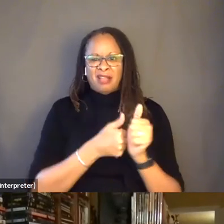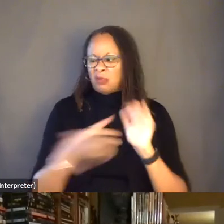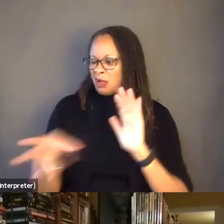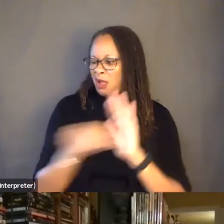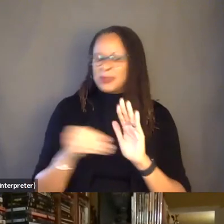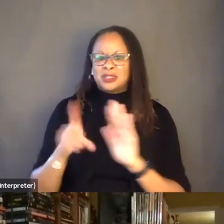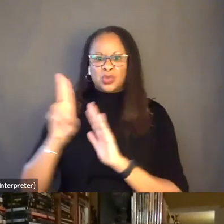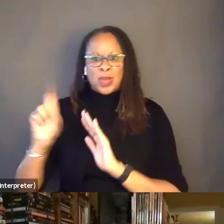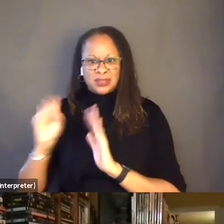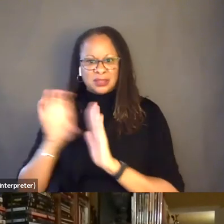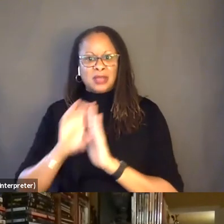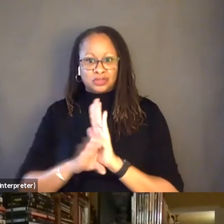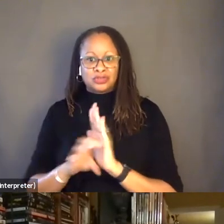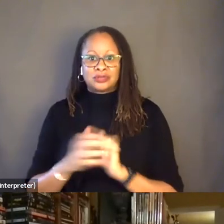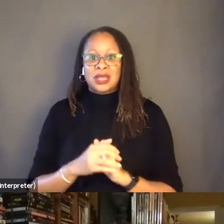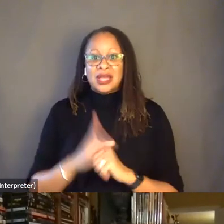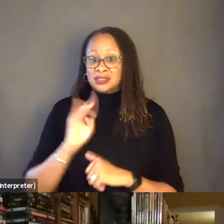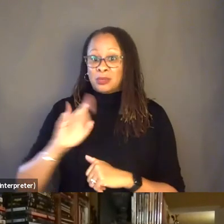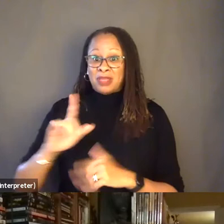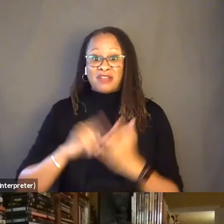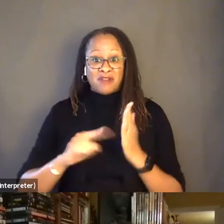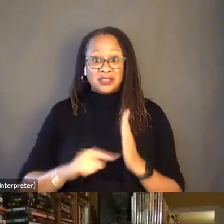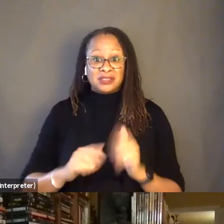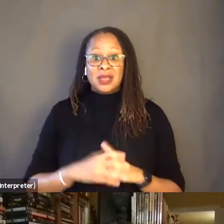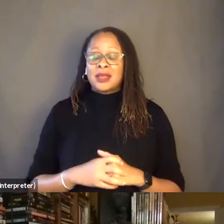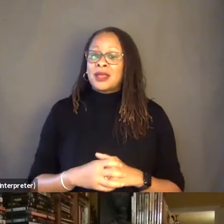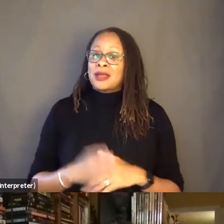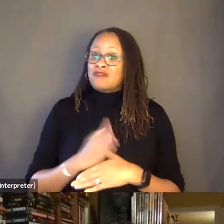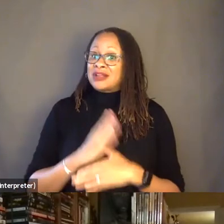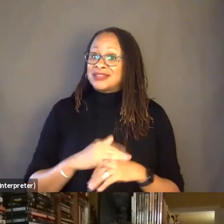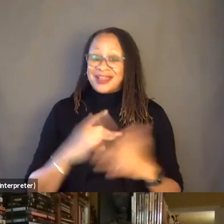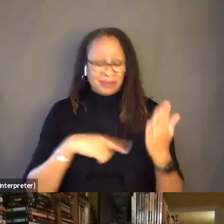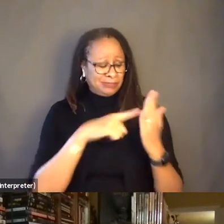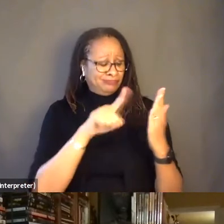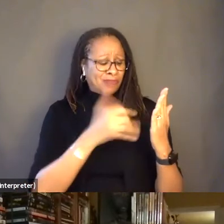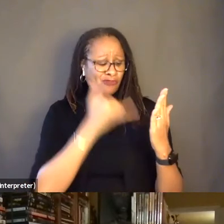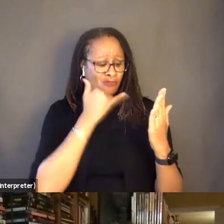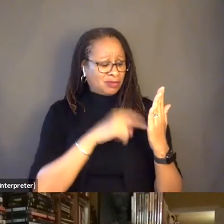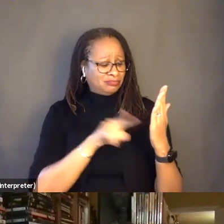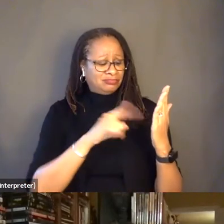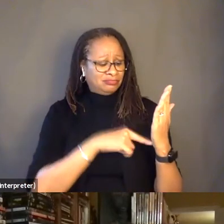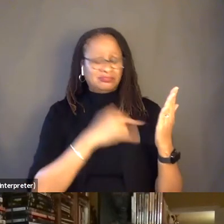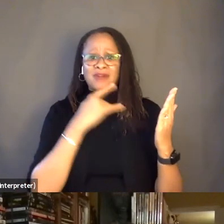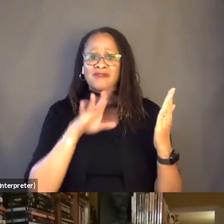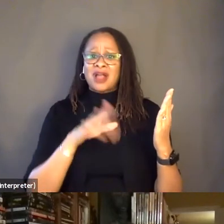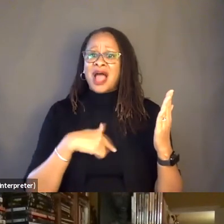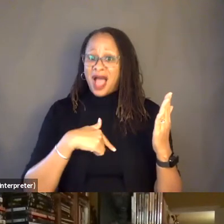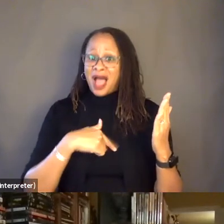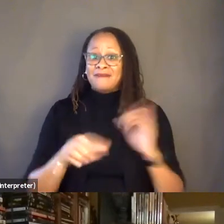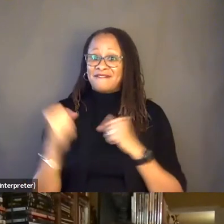And I just started ticking off which ones have already been violated. I'm now fighting for my right to travel.